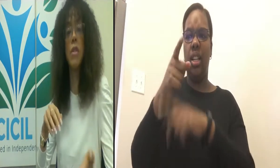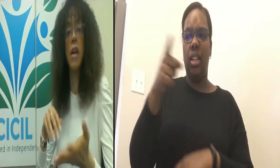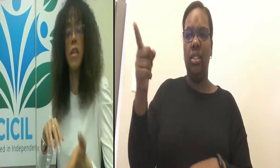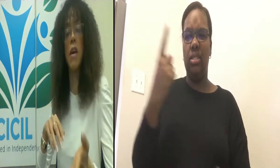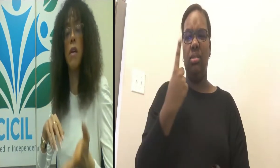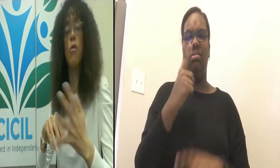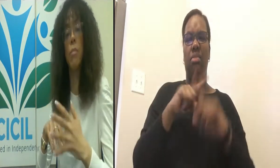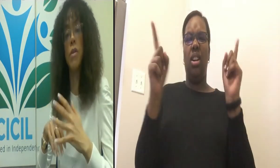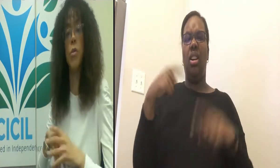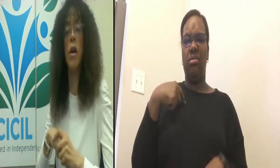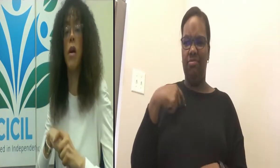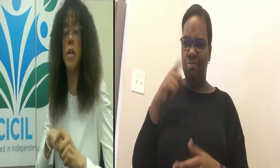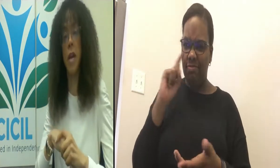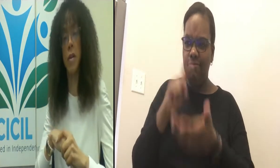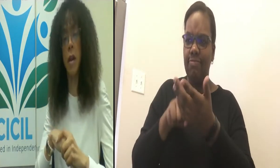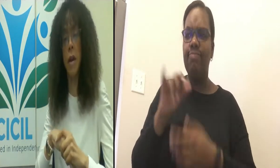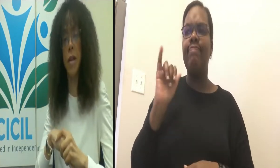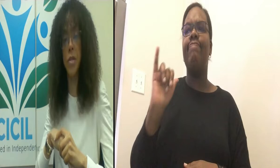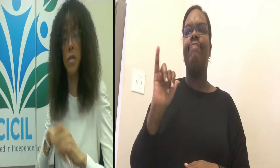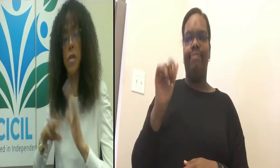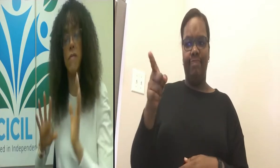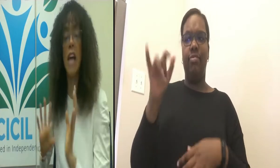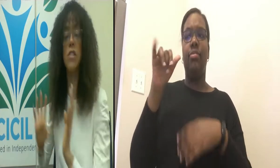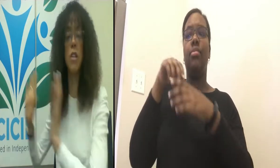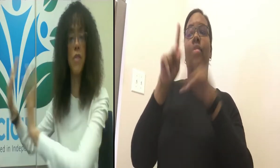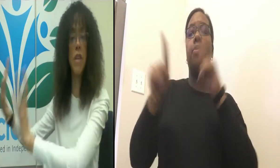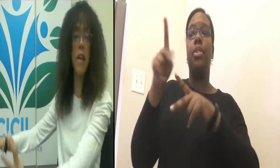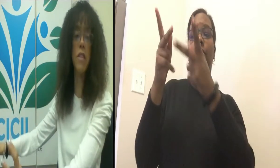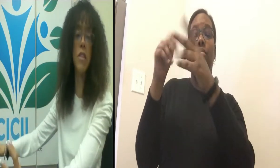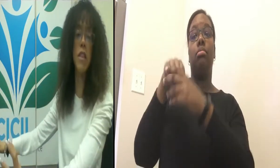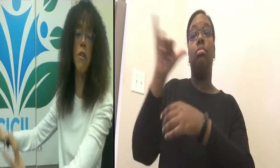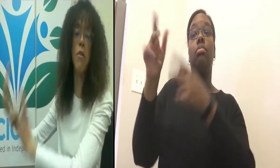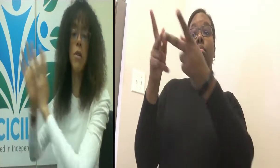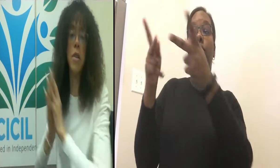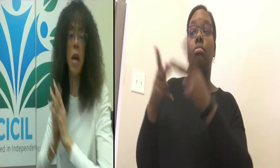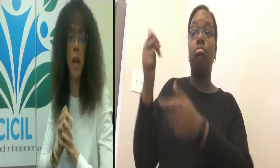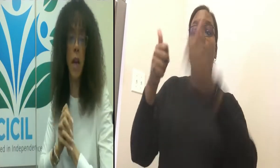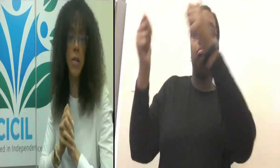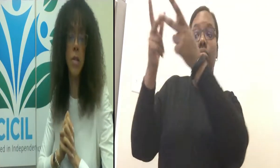be a CPA for instance if that's not actually something that they will be